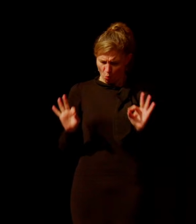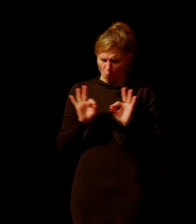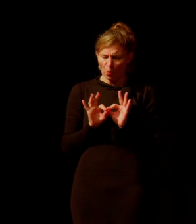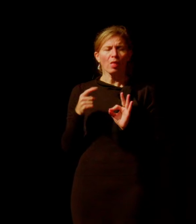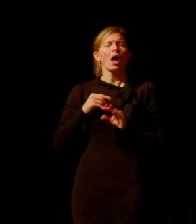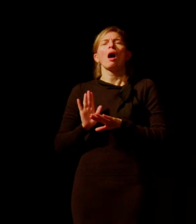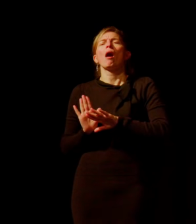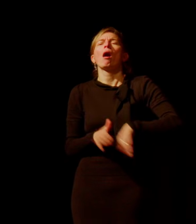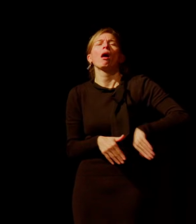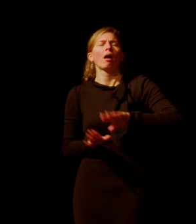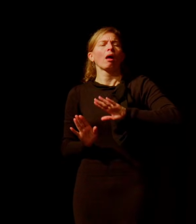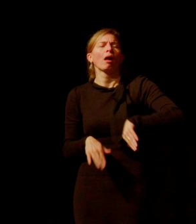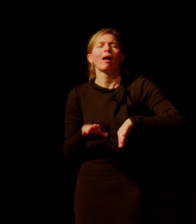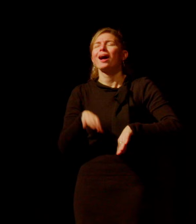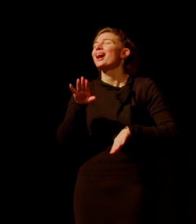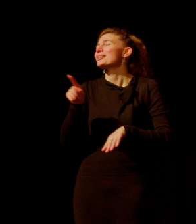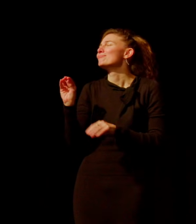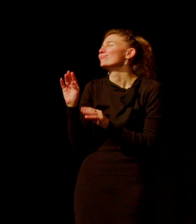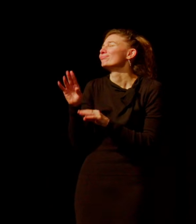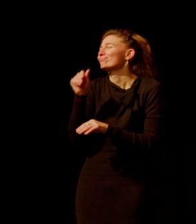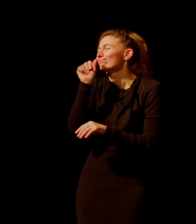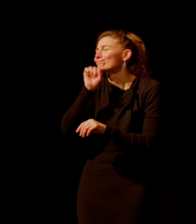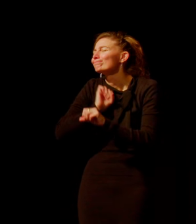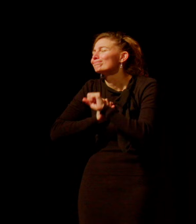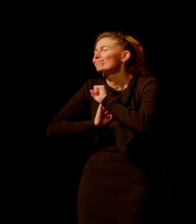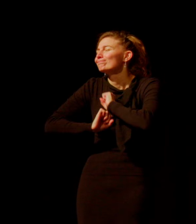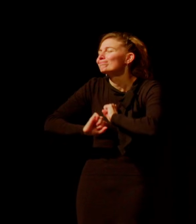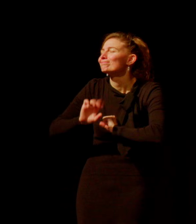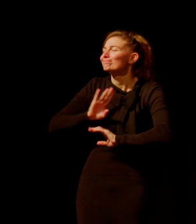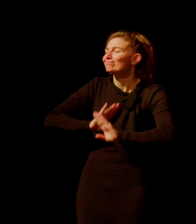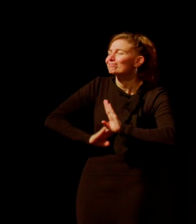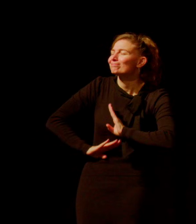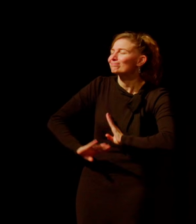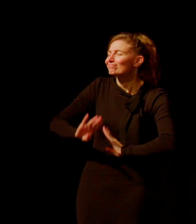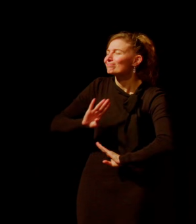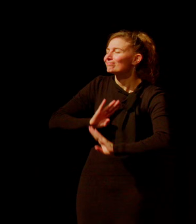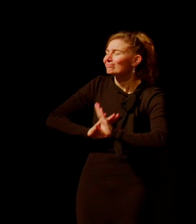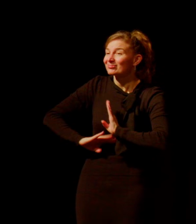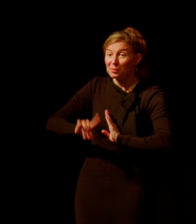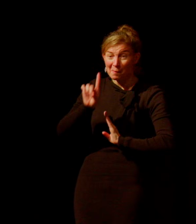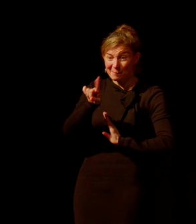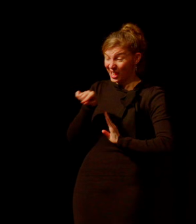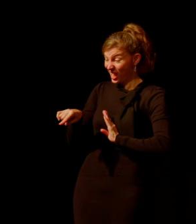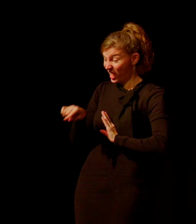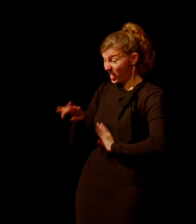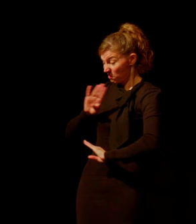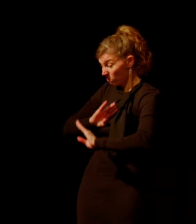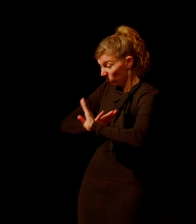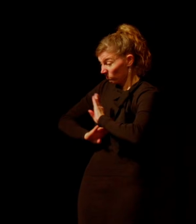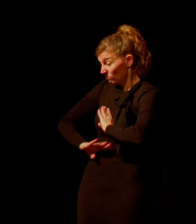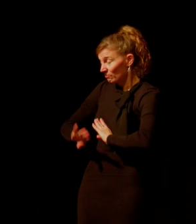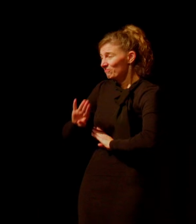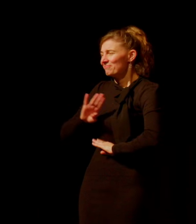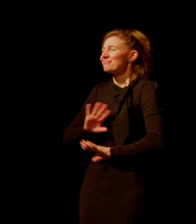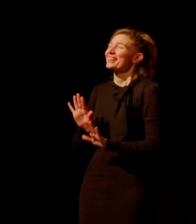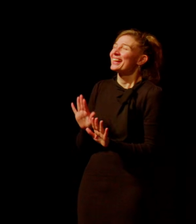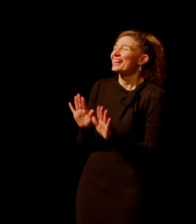What you tolerate in the bedroom will become a habit that quietly follows you into the boardroom, the workplace,